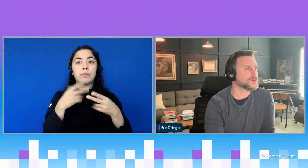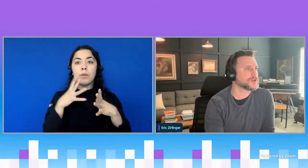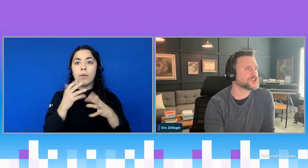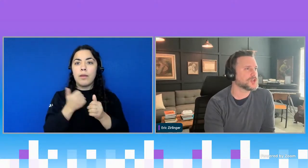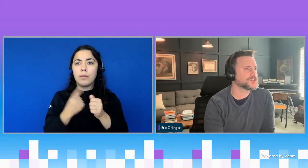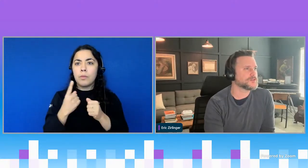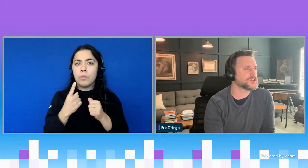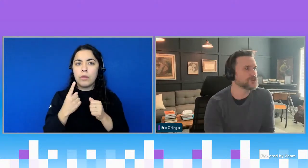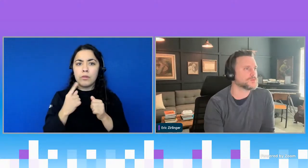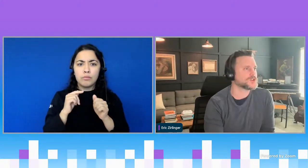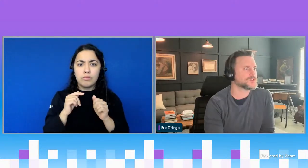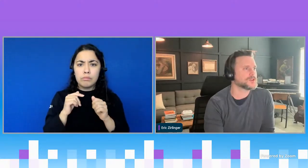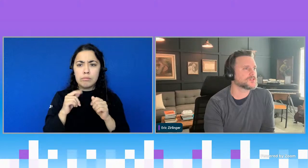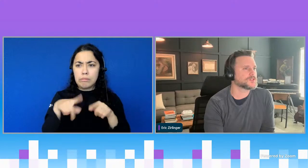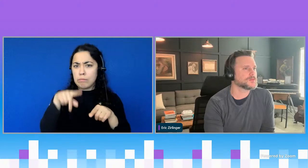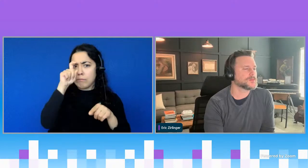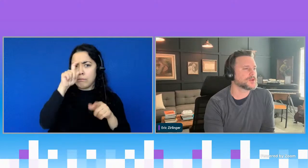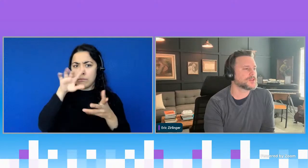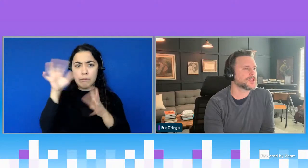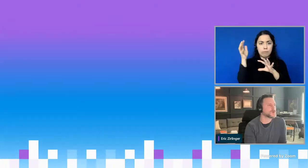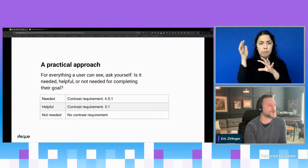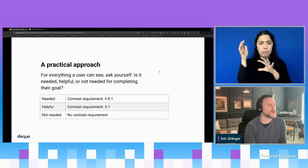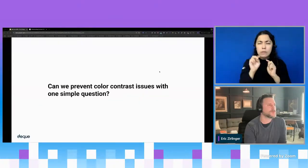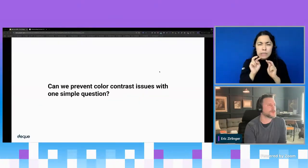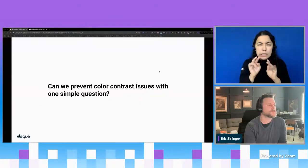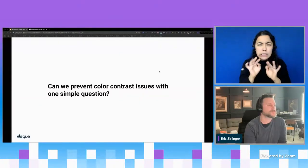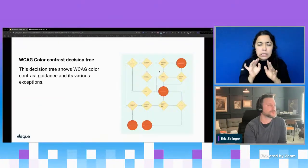make anybody I don't want to challenge everybody too much